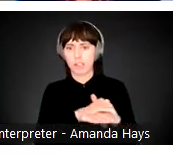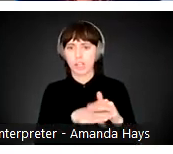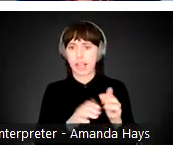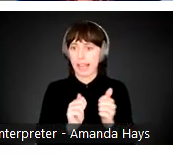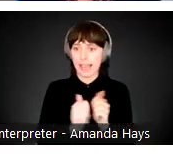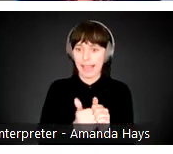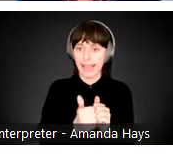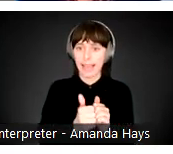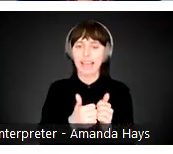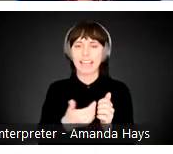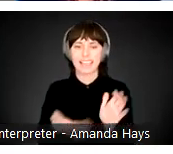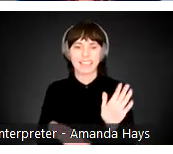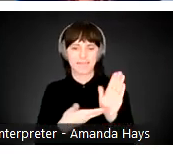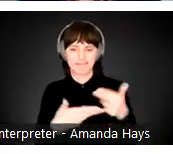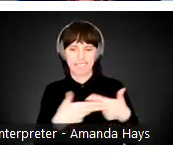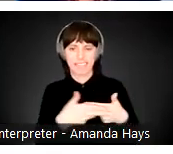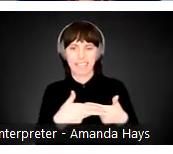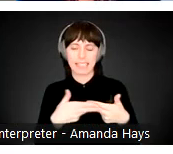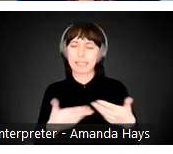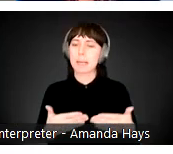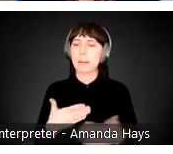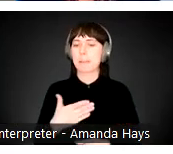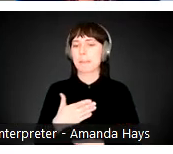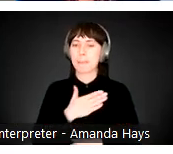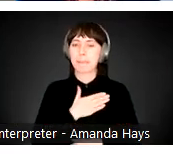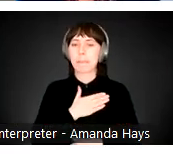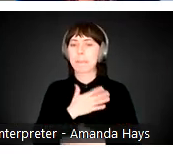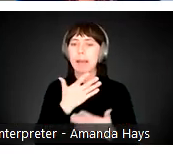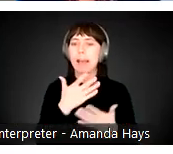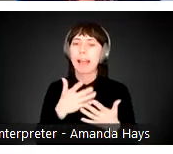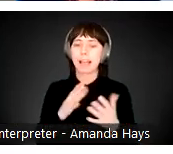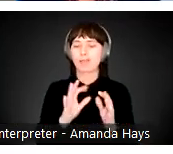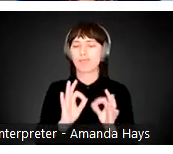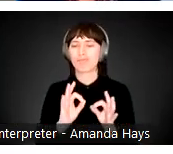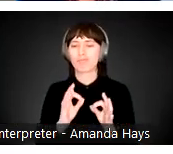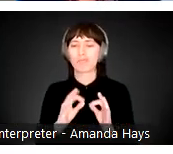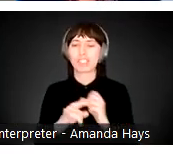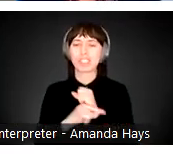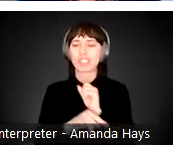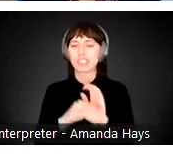First, is there a workplace barrier related to your disability? As Dr. Hope